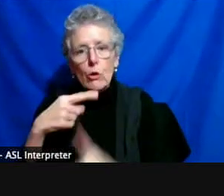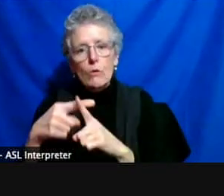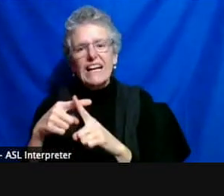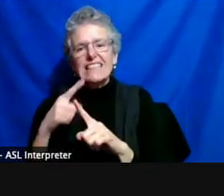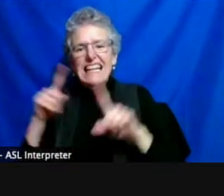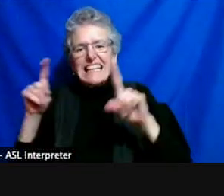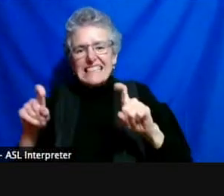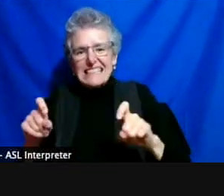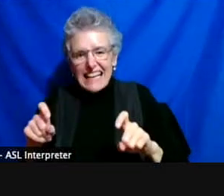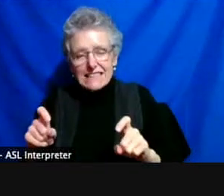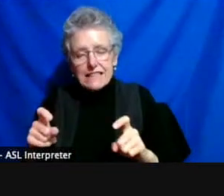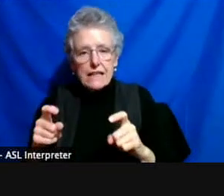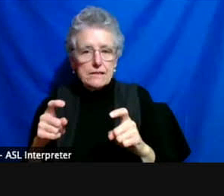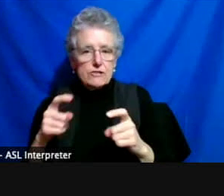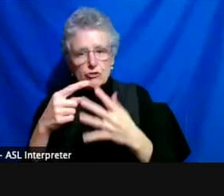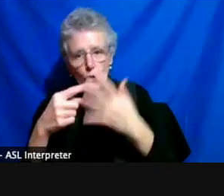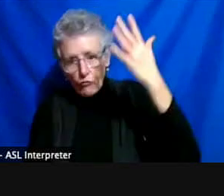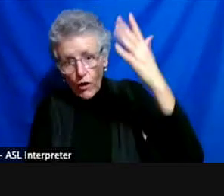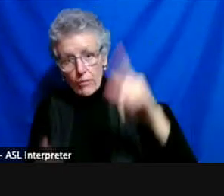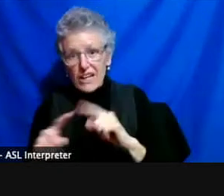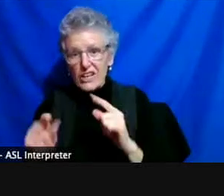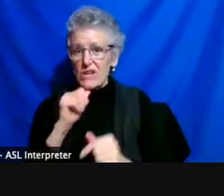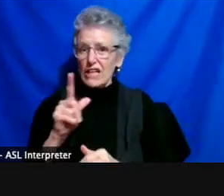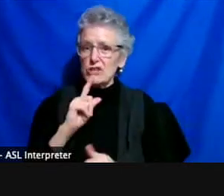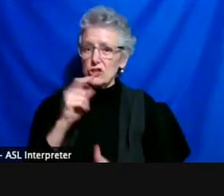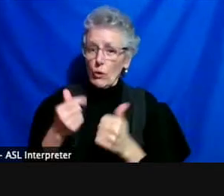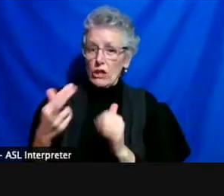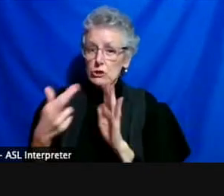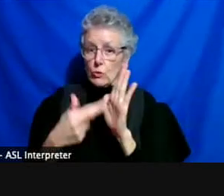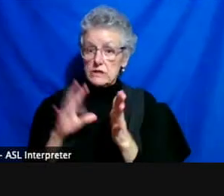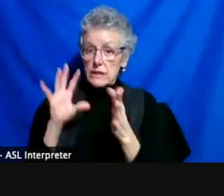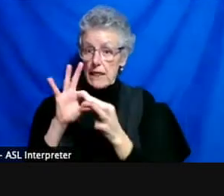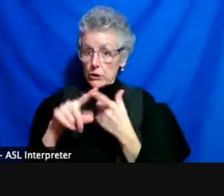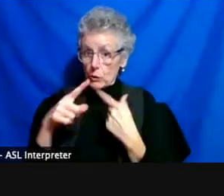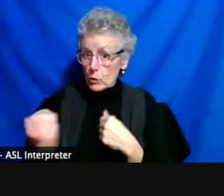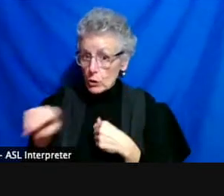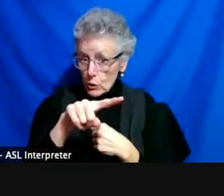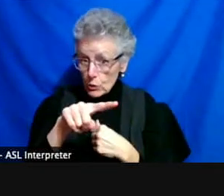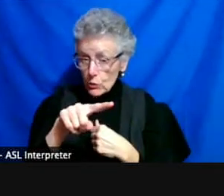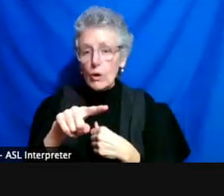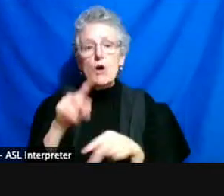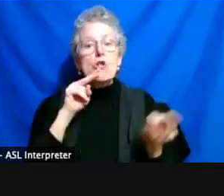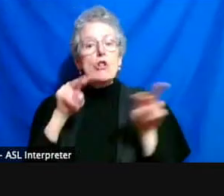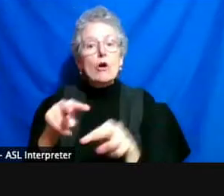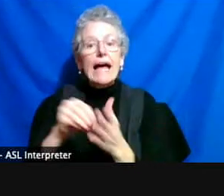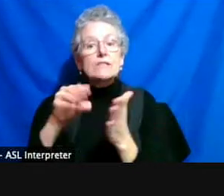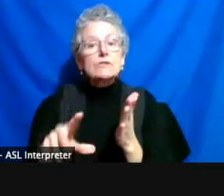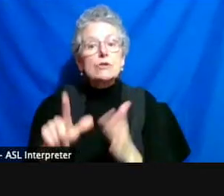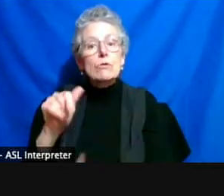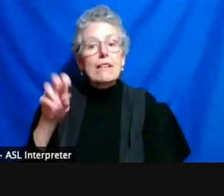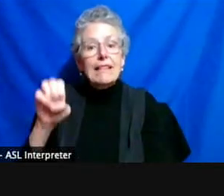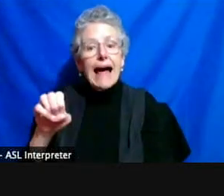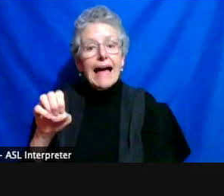But if you're not sure what protocols apply to you you can go to studentlife.umich.edu